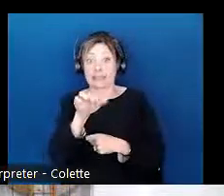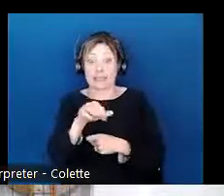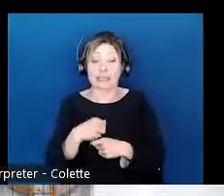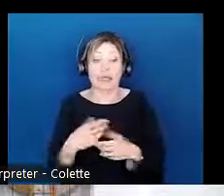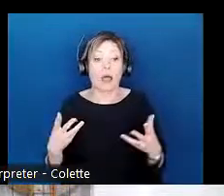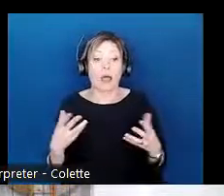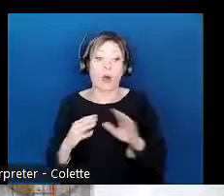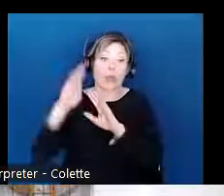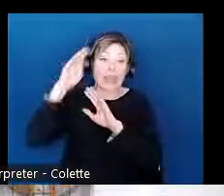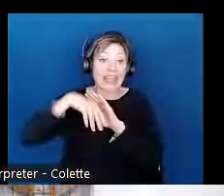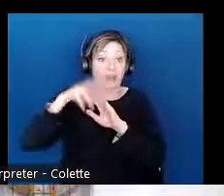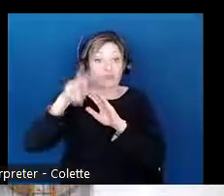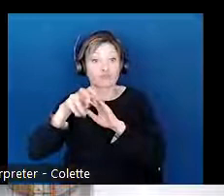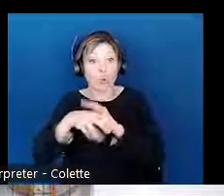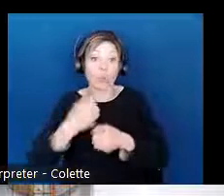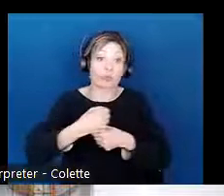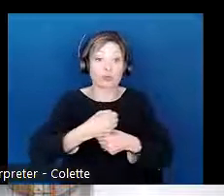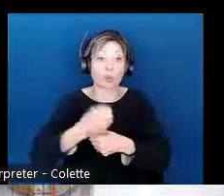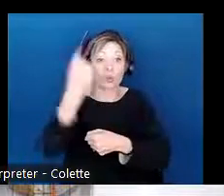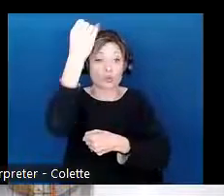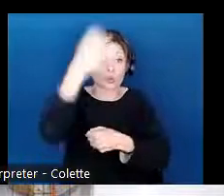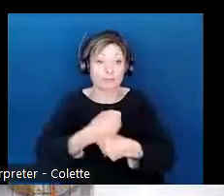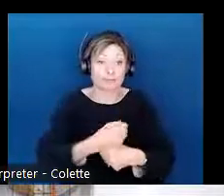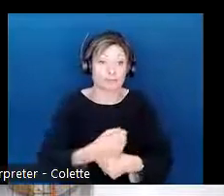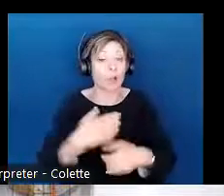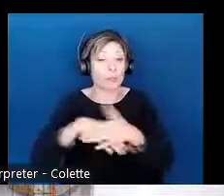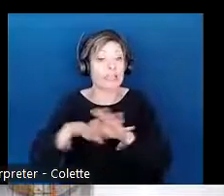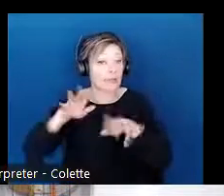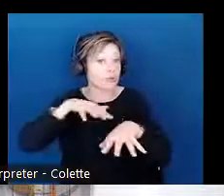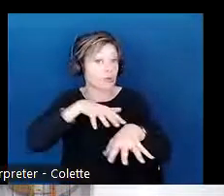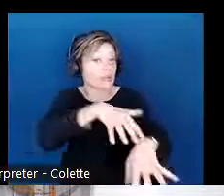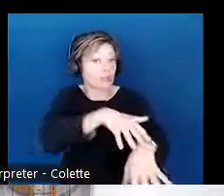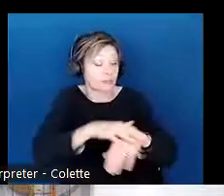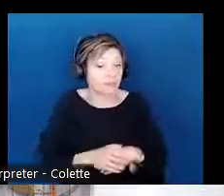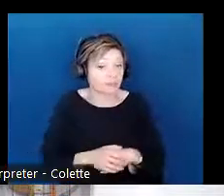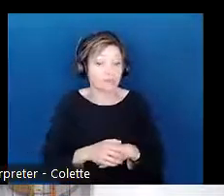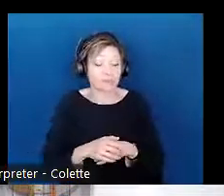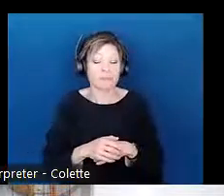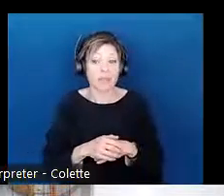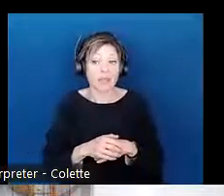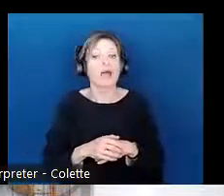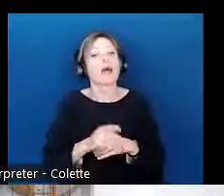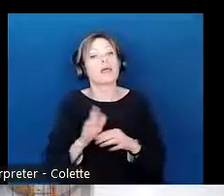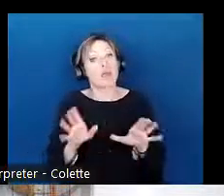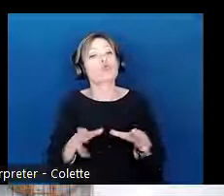the torch procession and then I was guiding a group of people back up to the top because